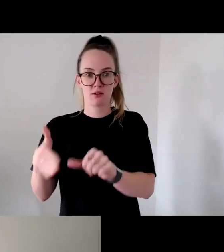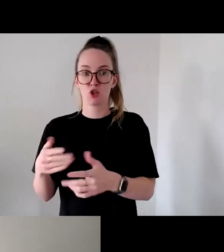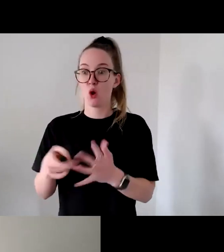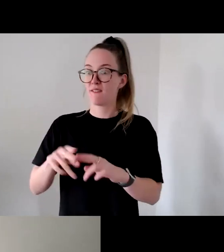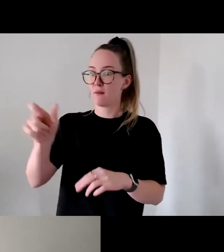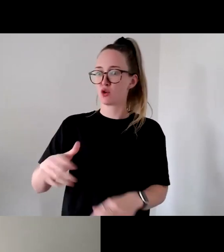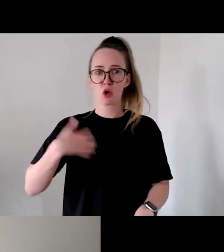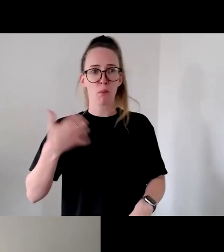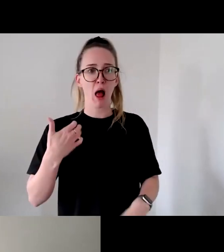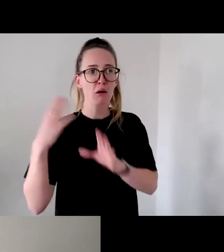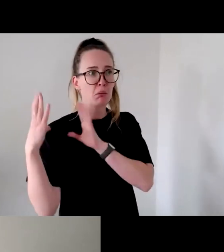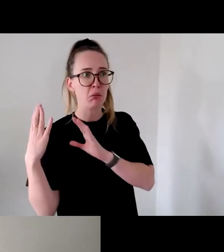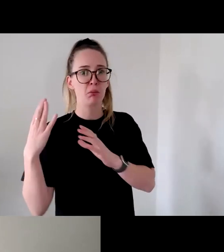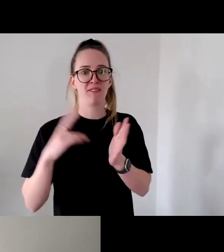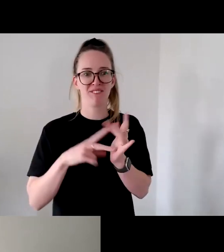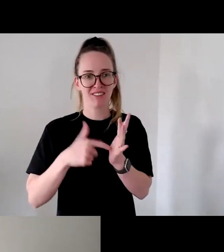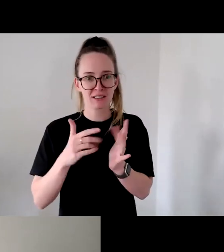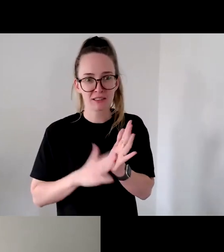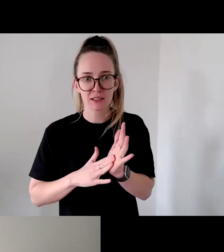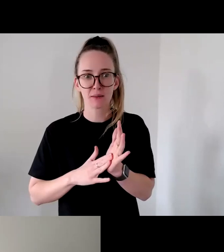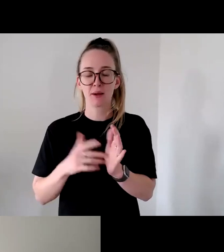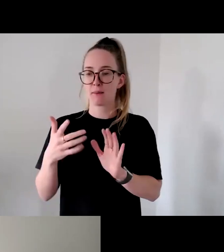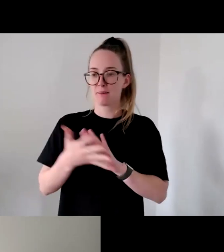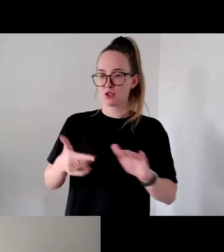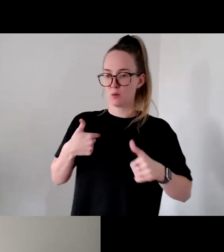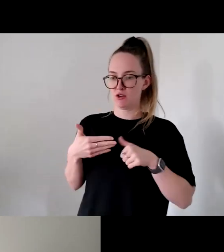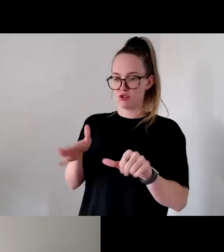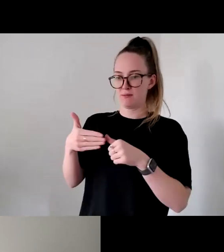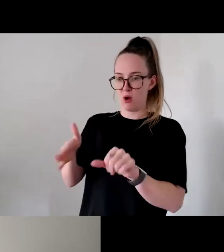understand to mean that, you haven't stop it happening, if that's where your focus is,